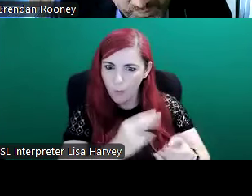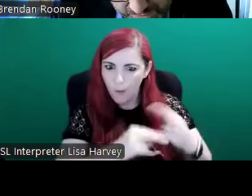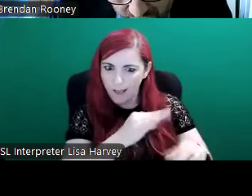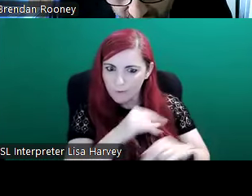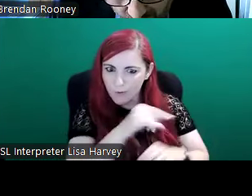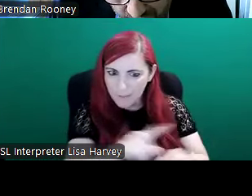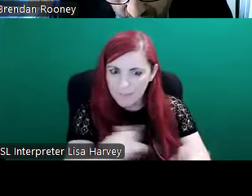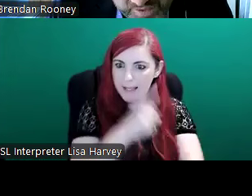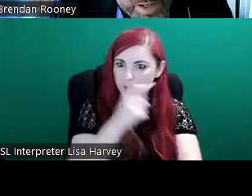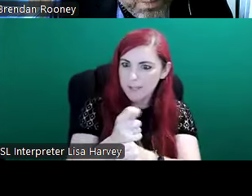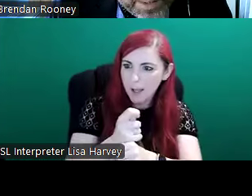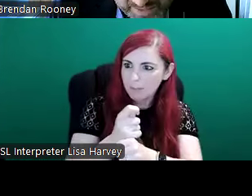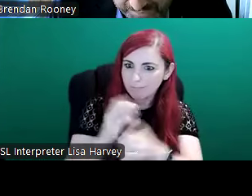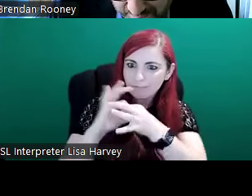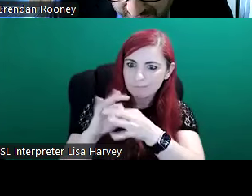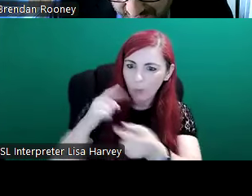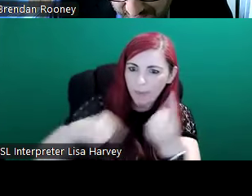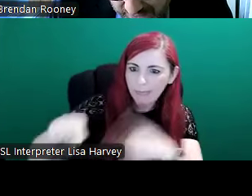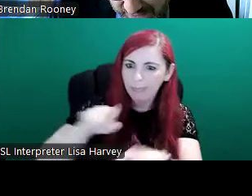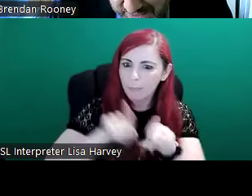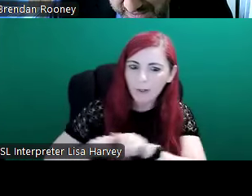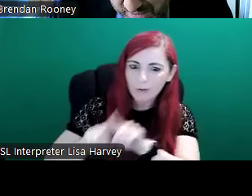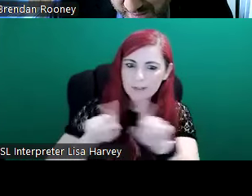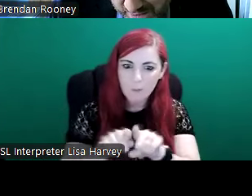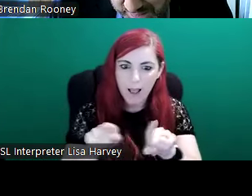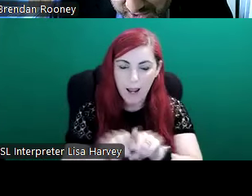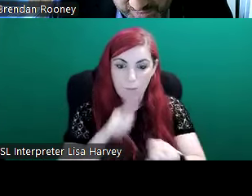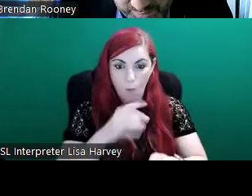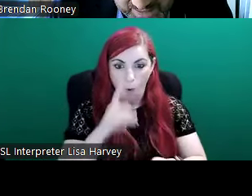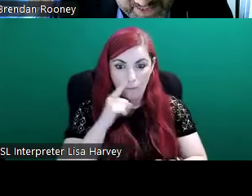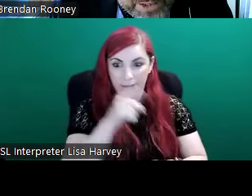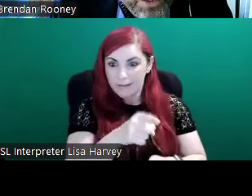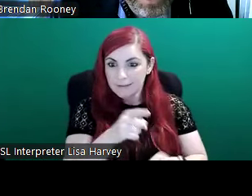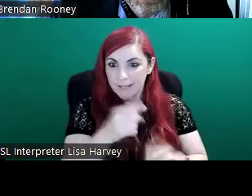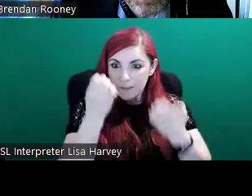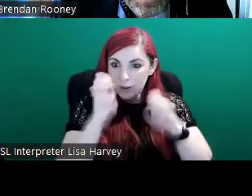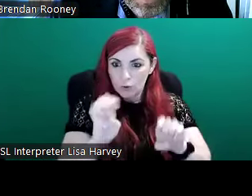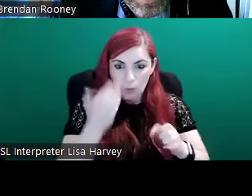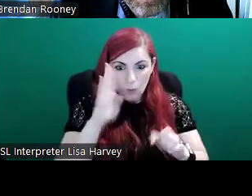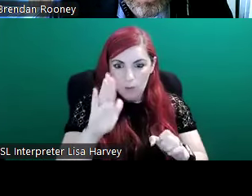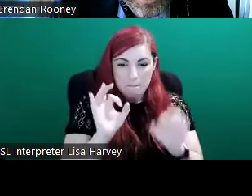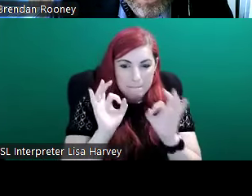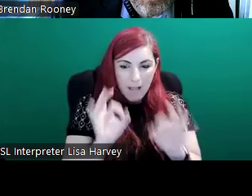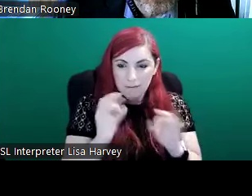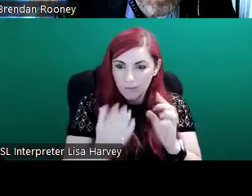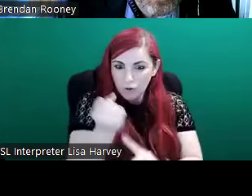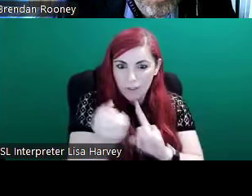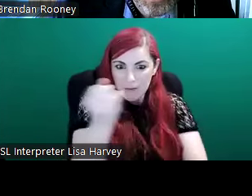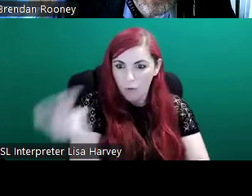which features over 100 artworks in different media, casts their remarkable achievements in a new light, and that you will enjoy it when you get the chance to